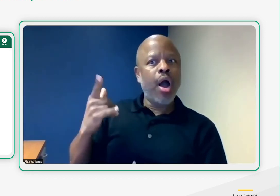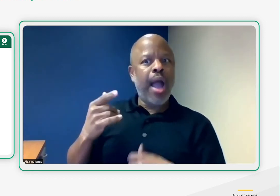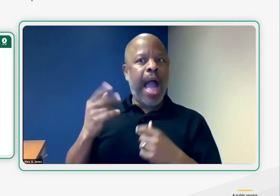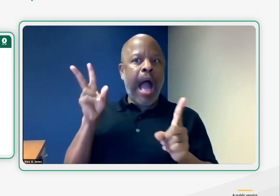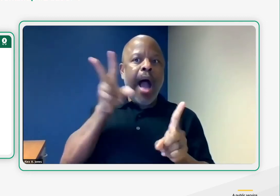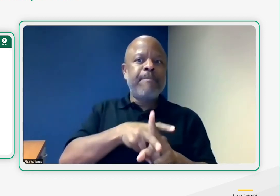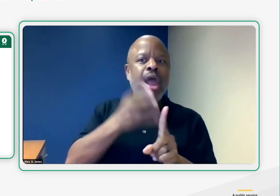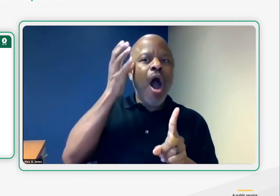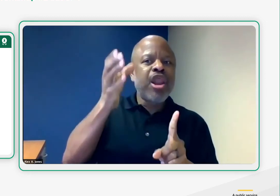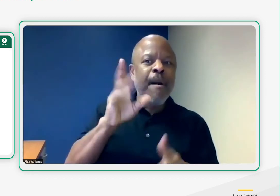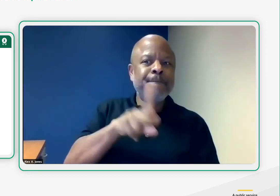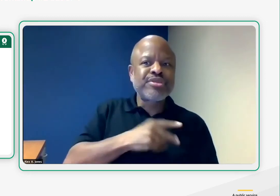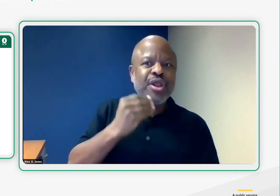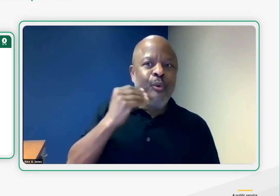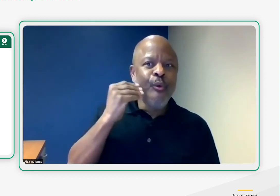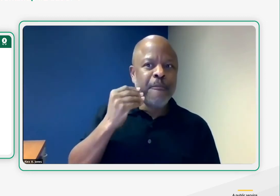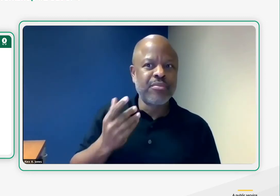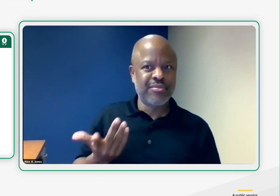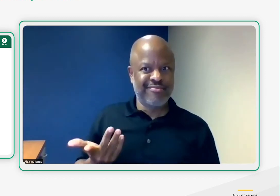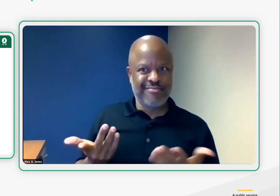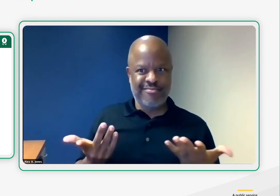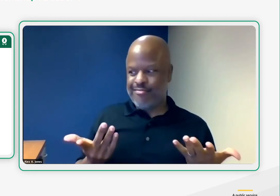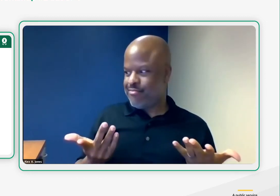And then we realize that this money is assigned for us.